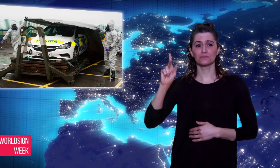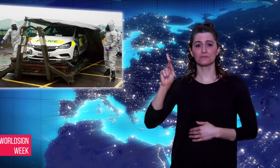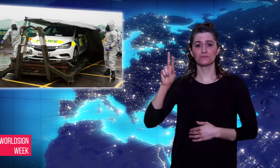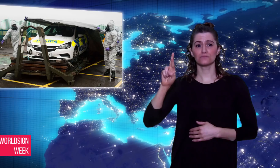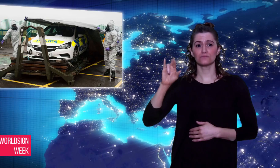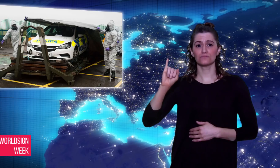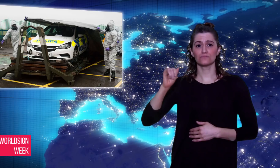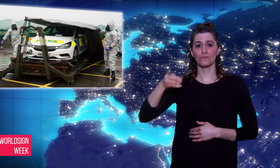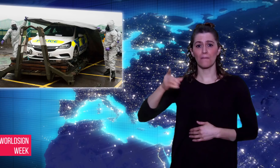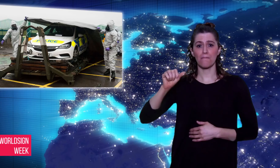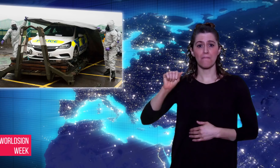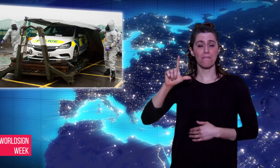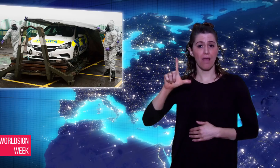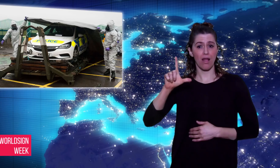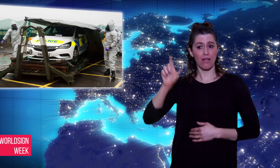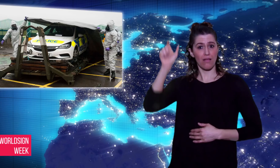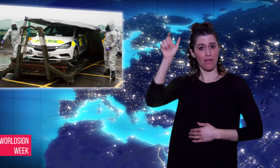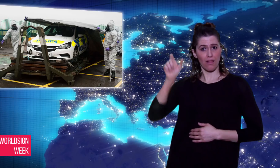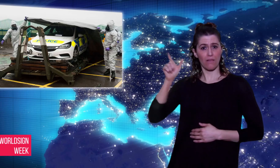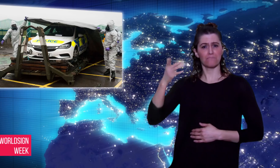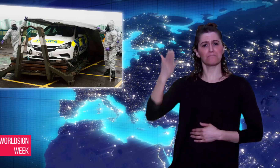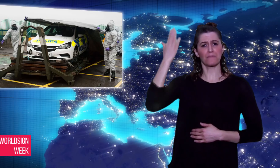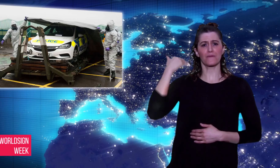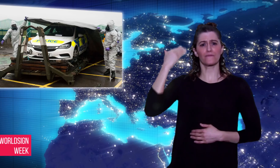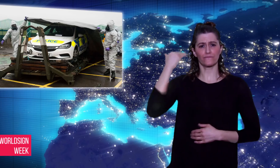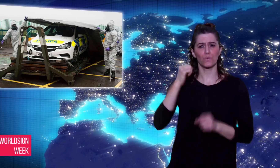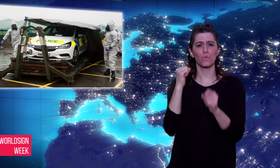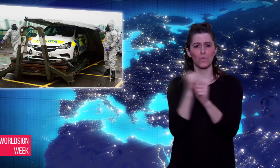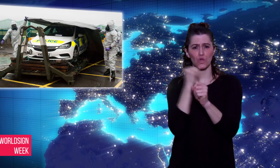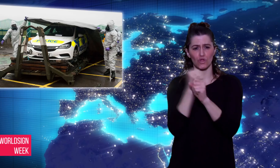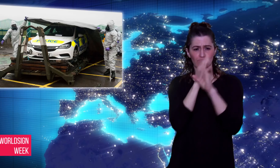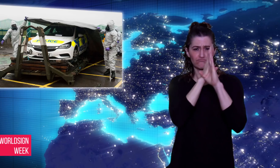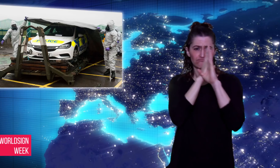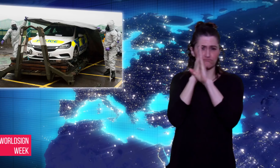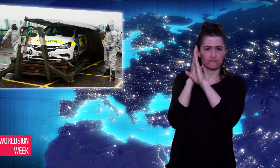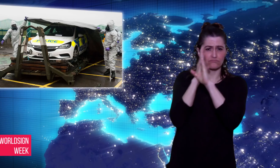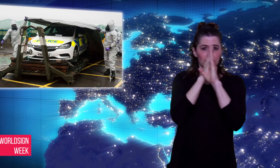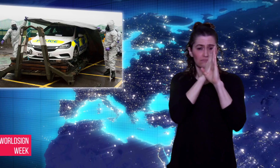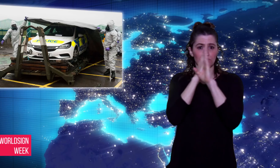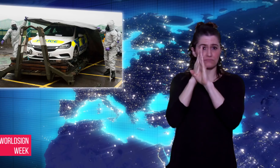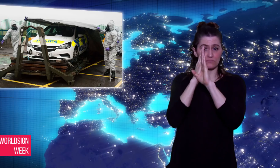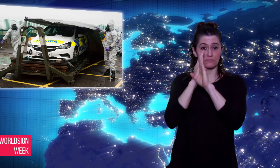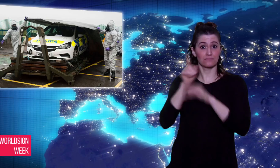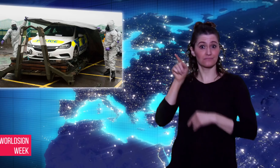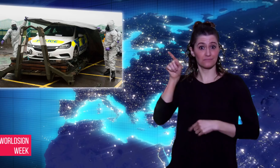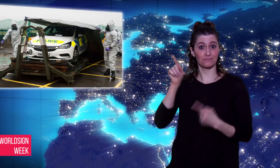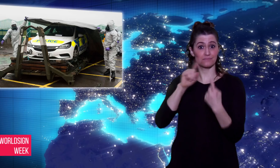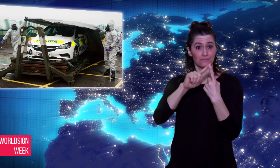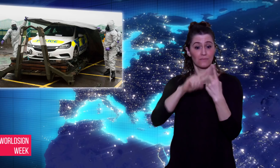Skripal and his adult daughter were